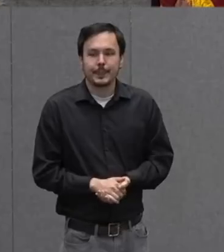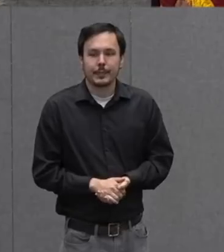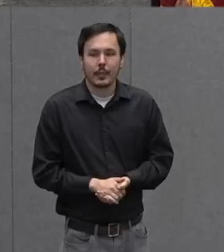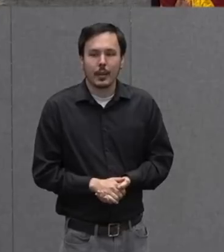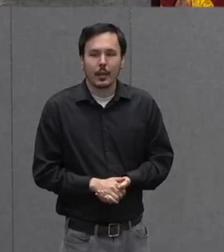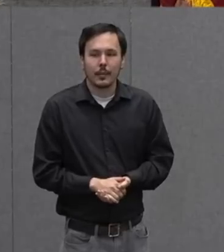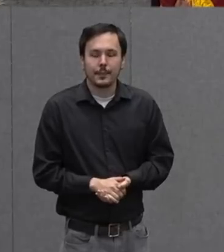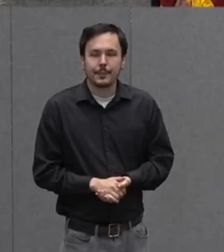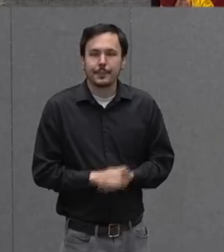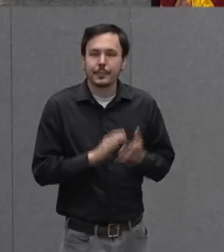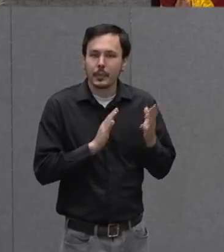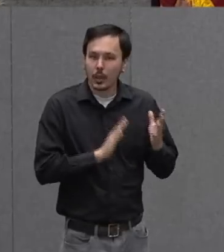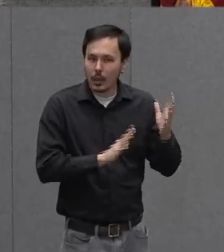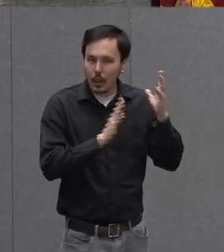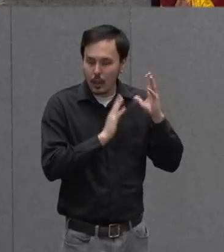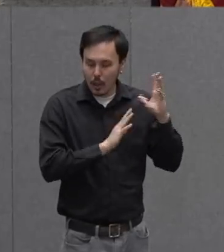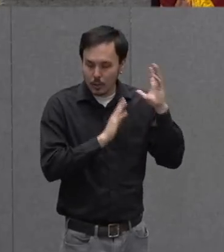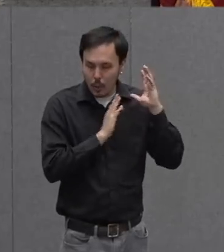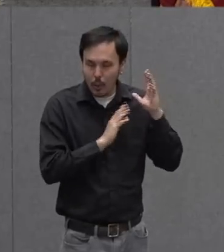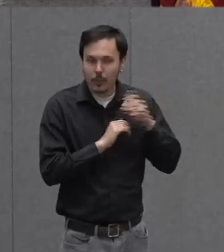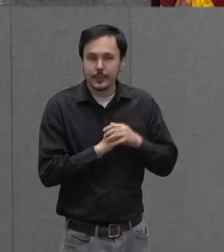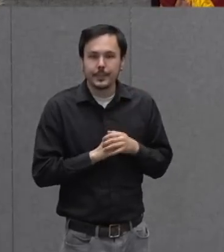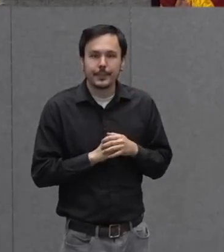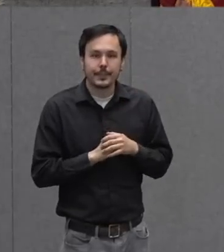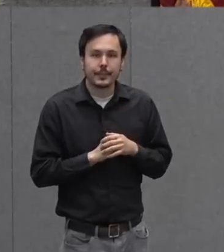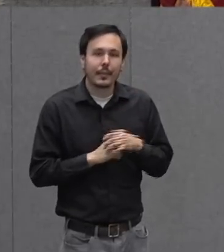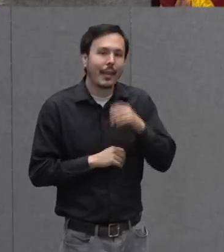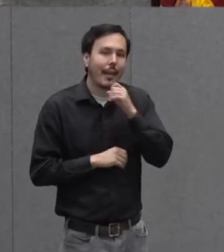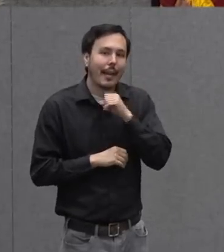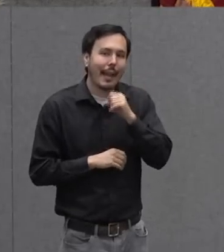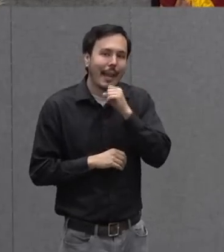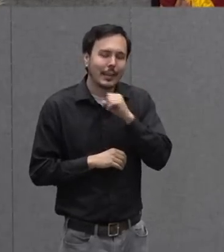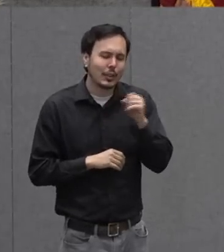Long ago in an ancient and distant realm